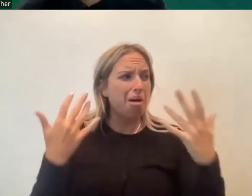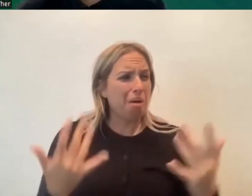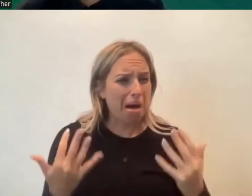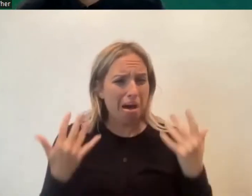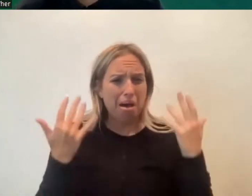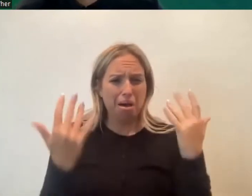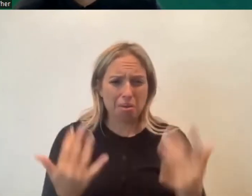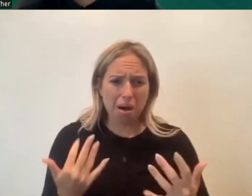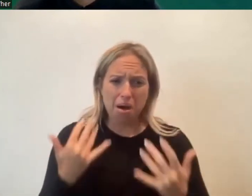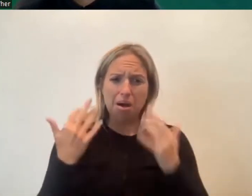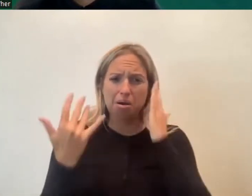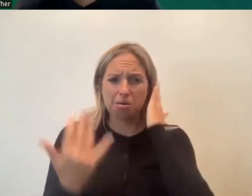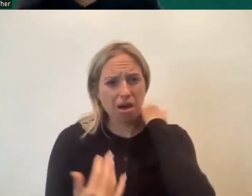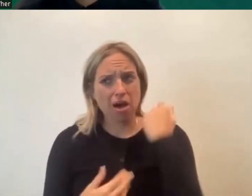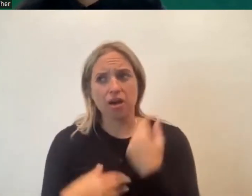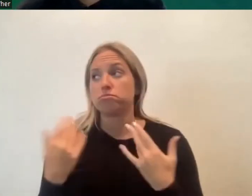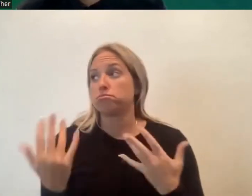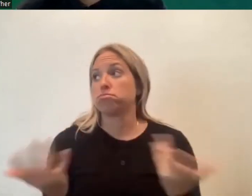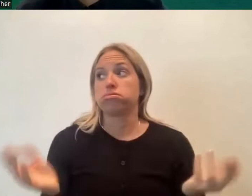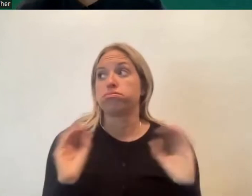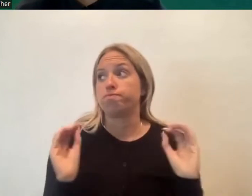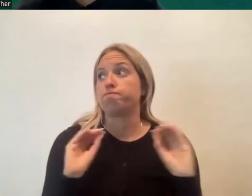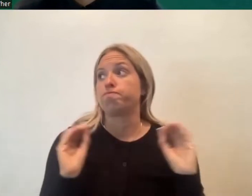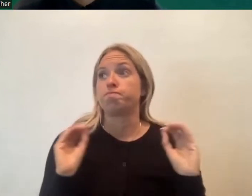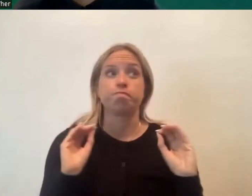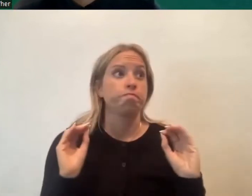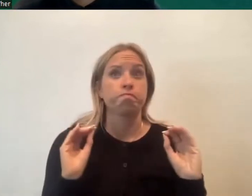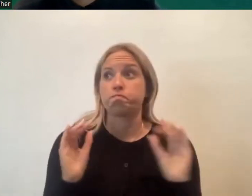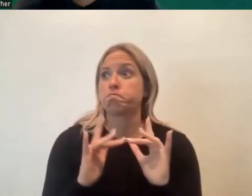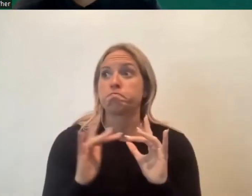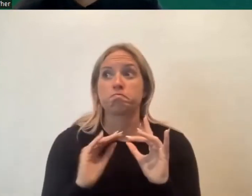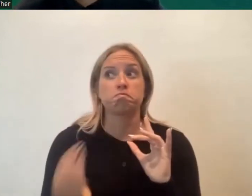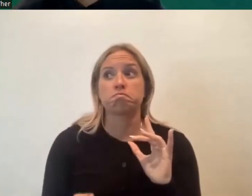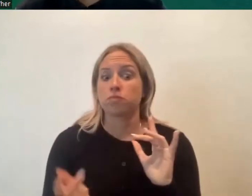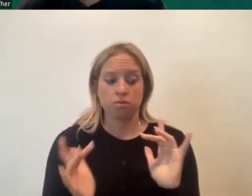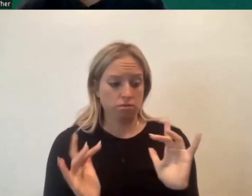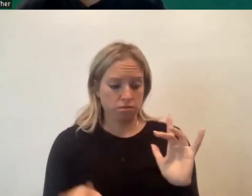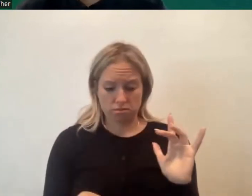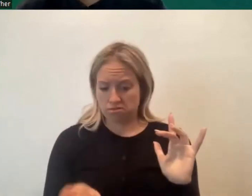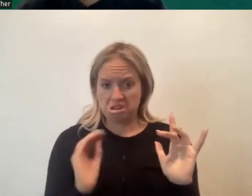disability hearing. Mike: So again, there may be a benefit of getting